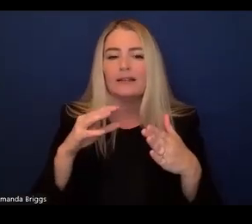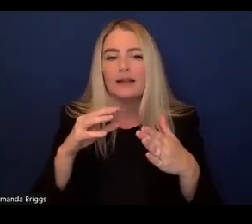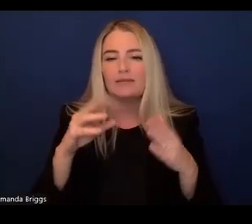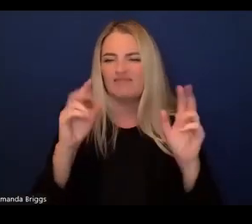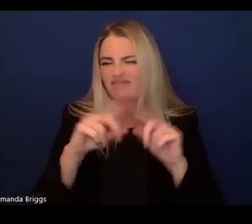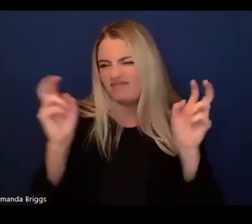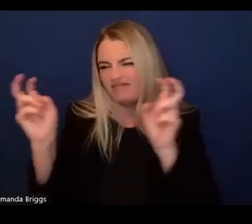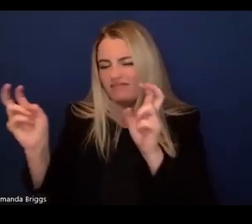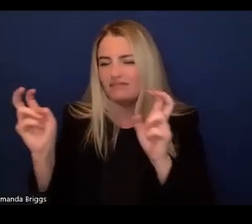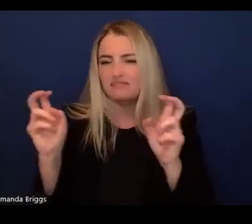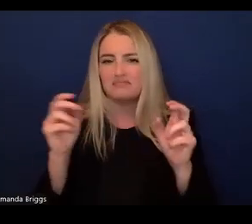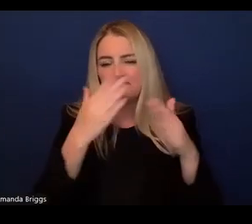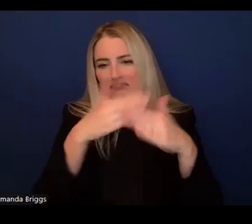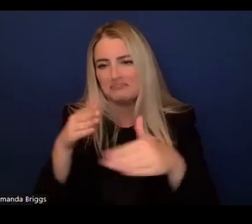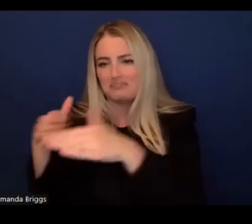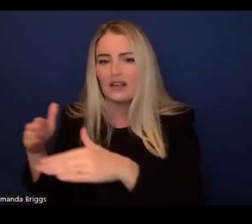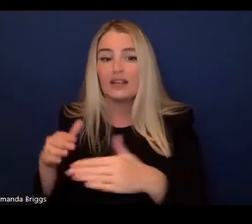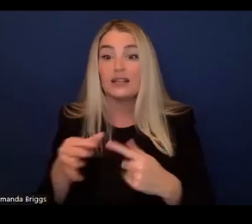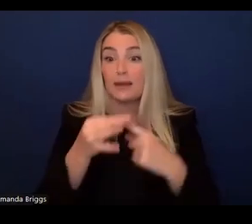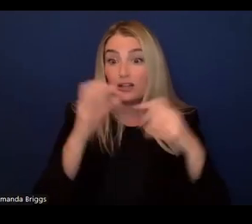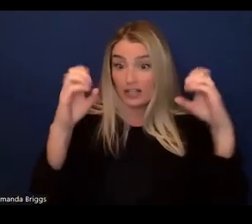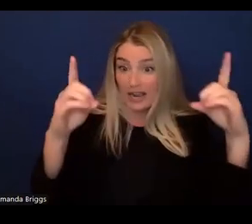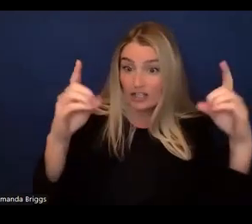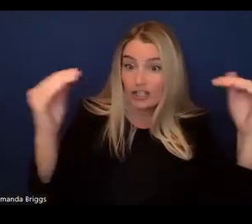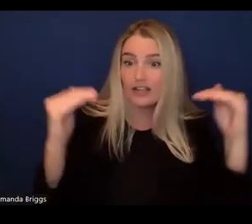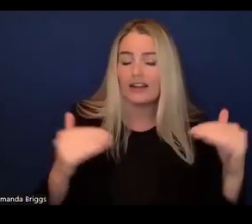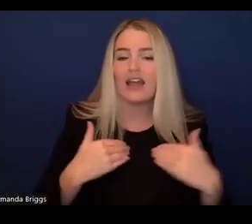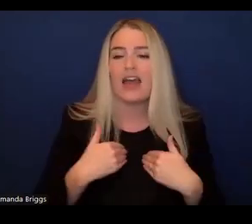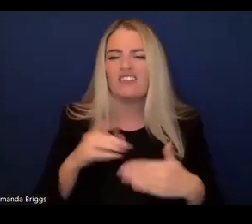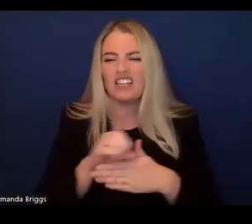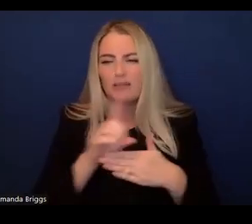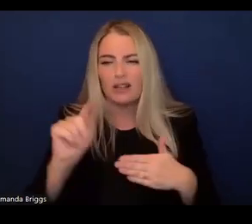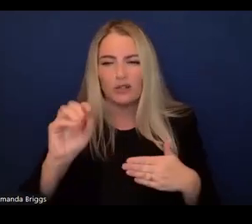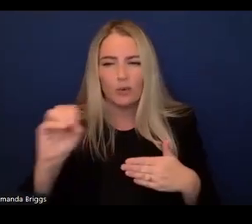And it's, Special Education. We have, Discipline Toolkit.